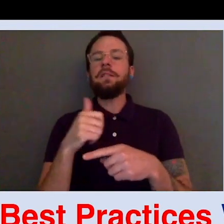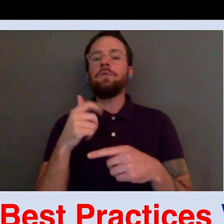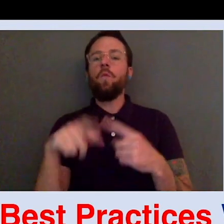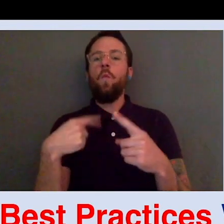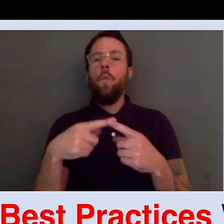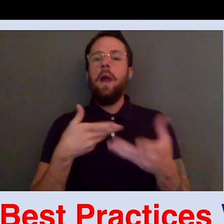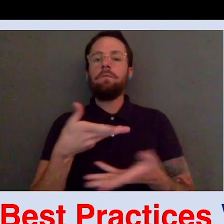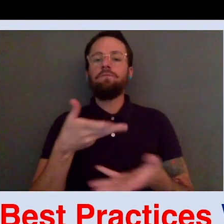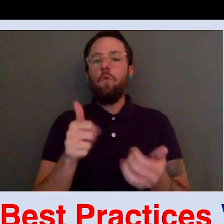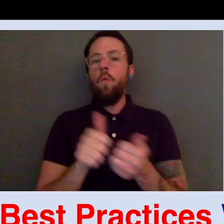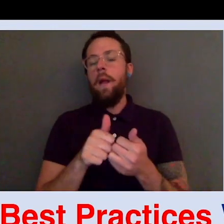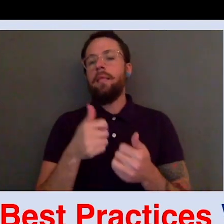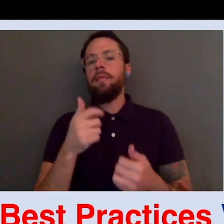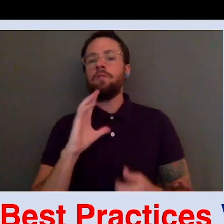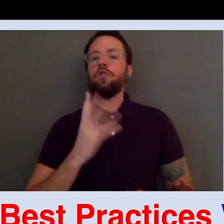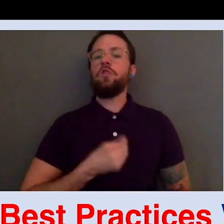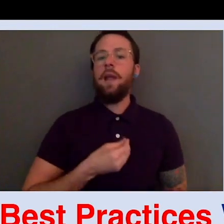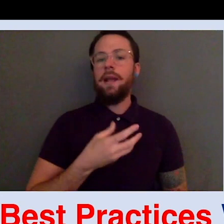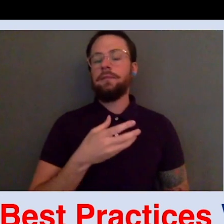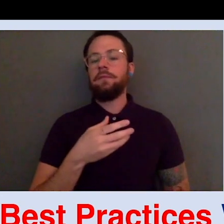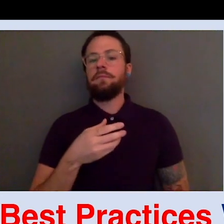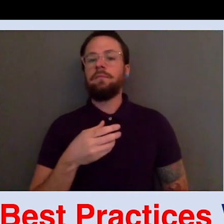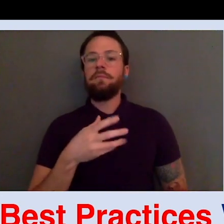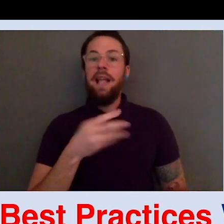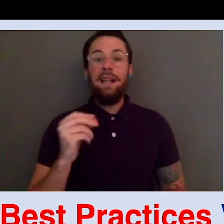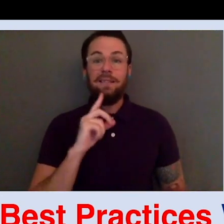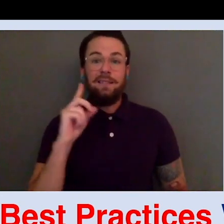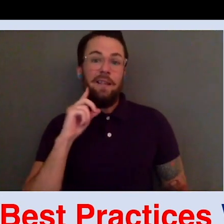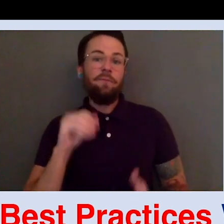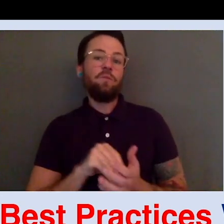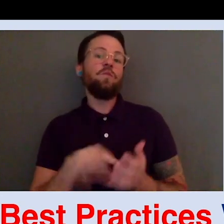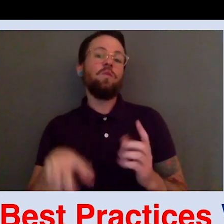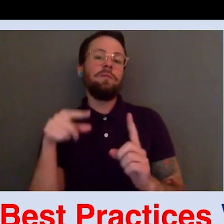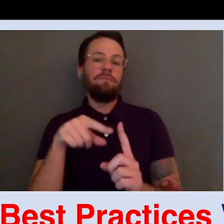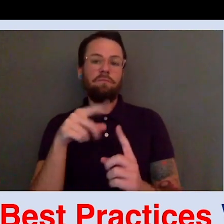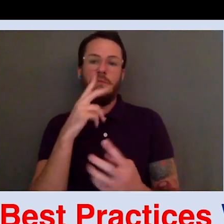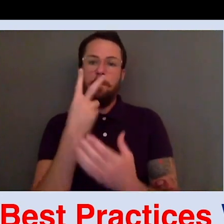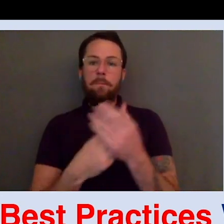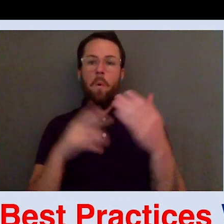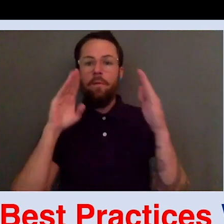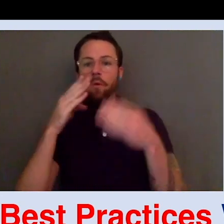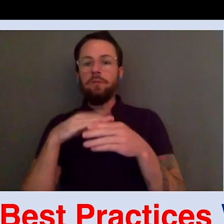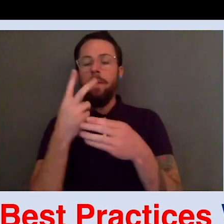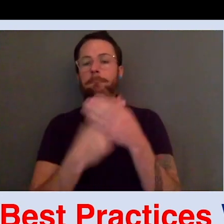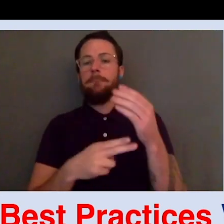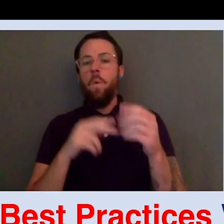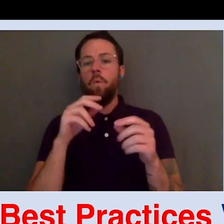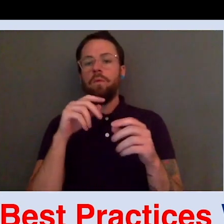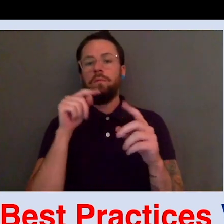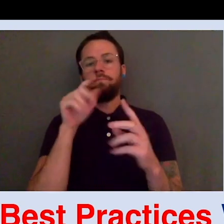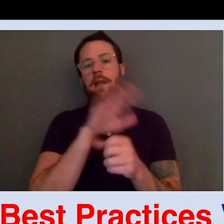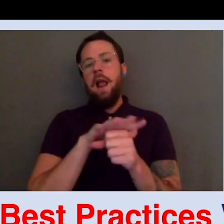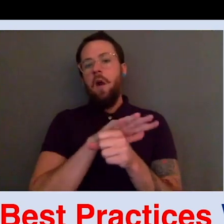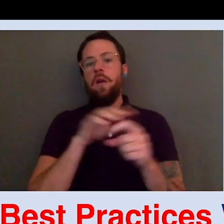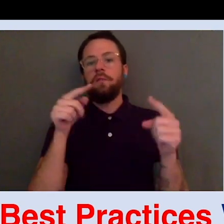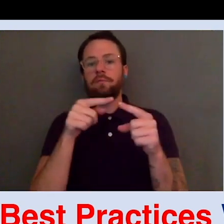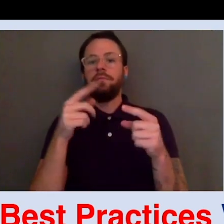Any ways, today, I would like to talk about best practices for working with trans Deaf students.